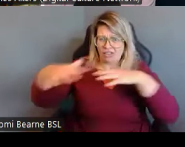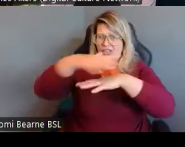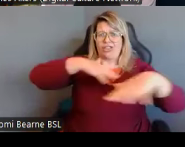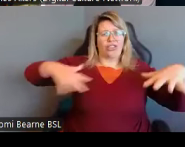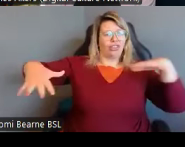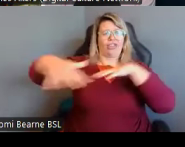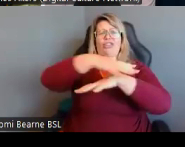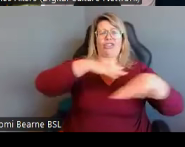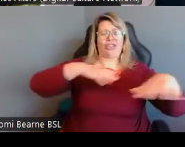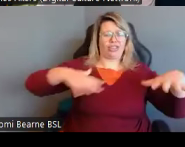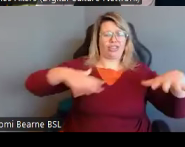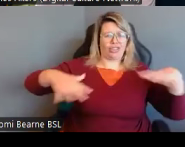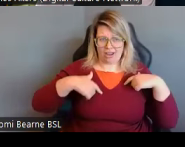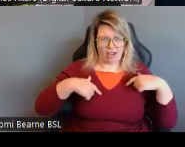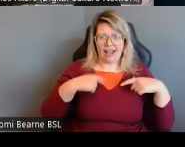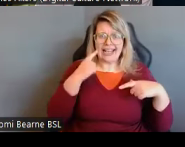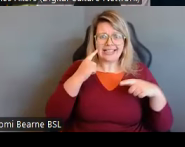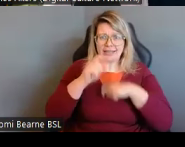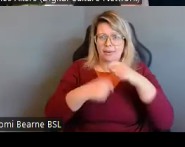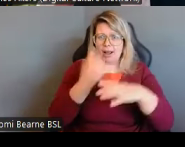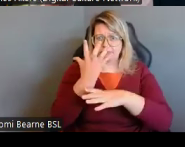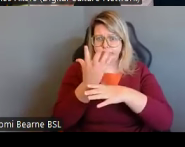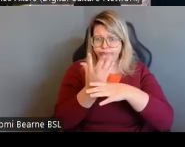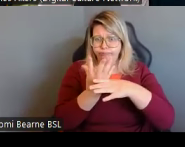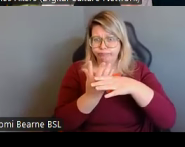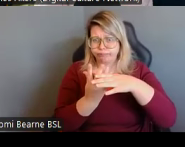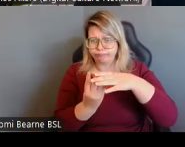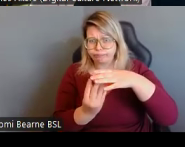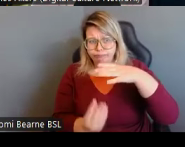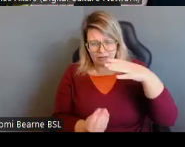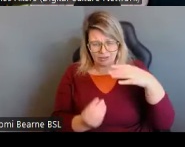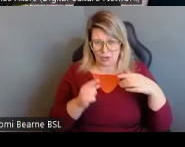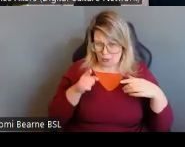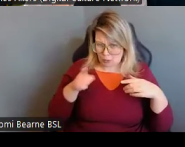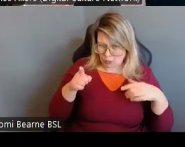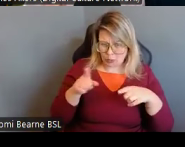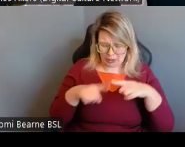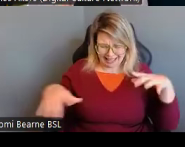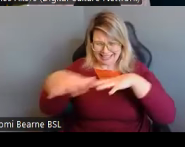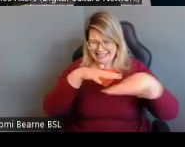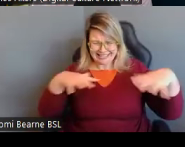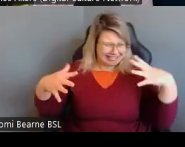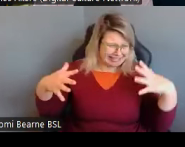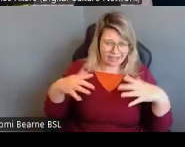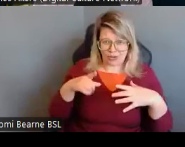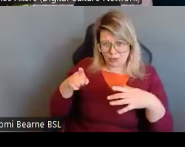Here's you just trying to yank that bog of data out of it.